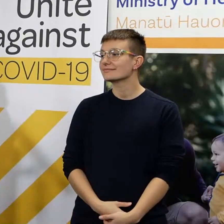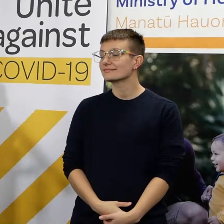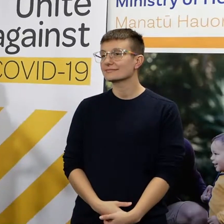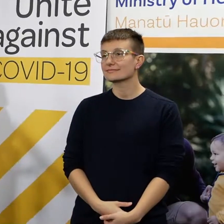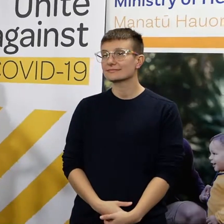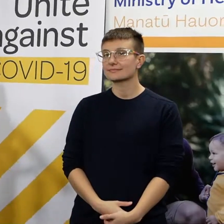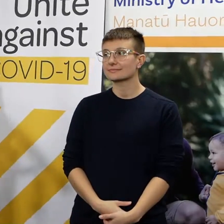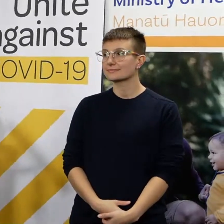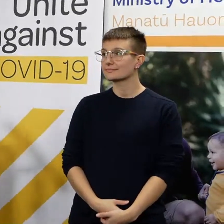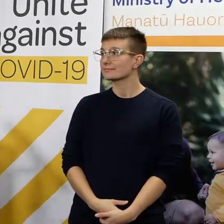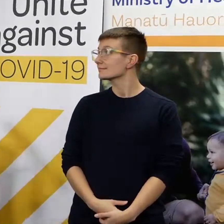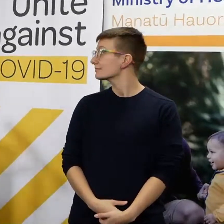Excuse me.